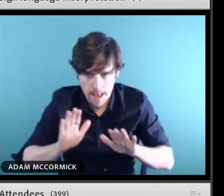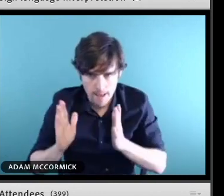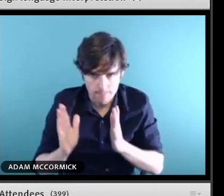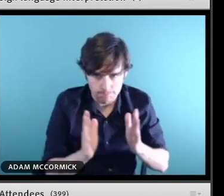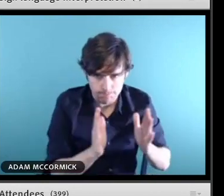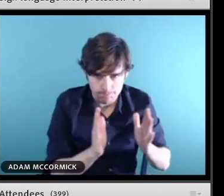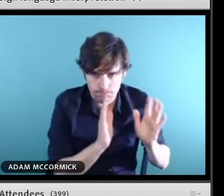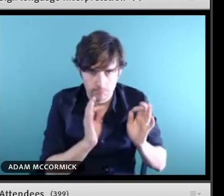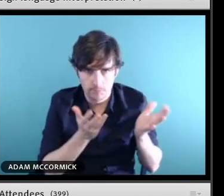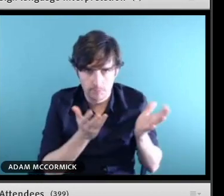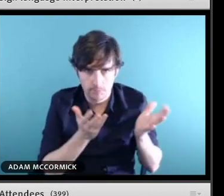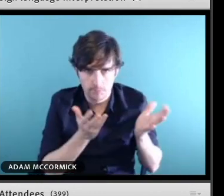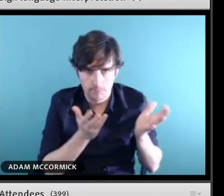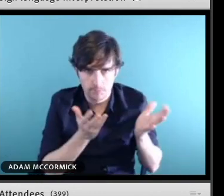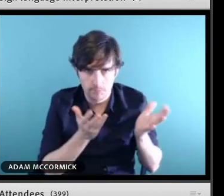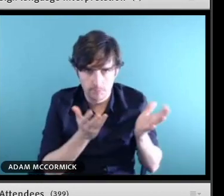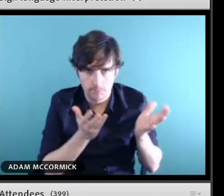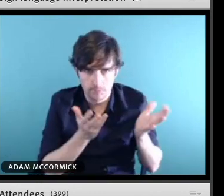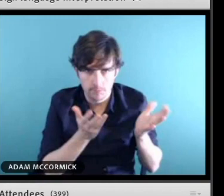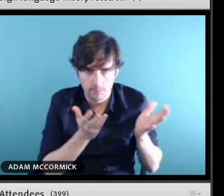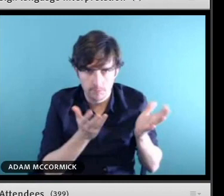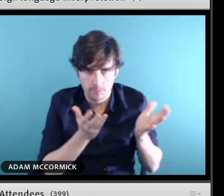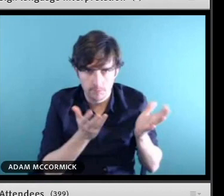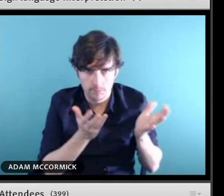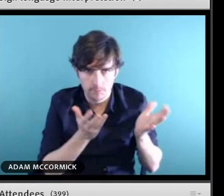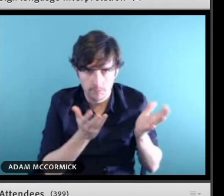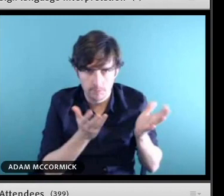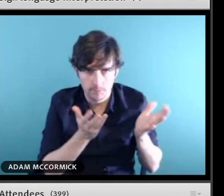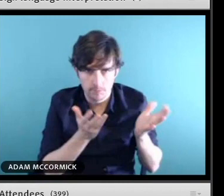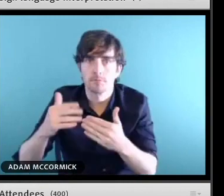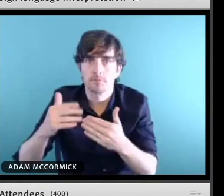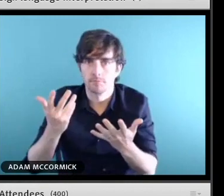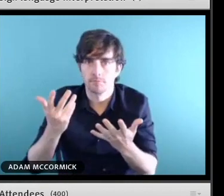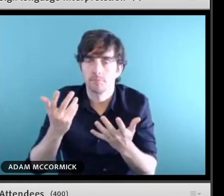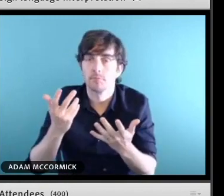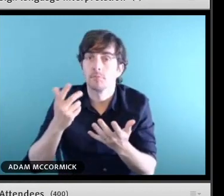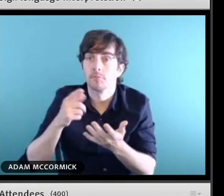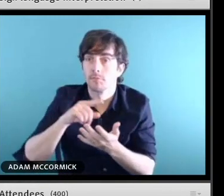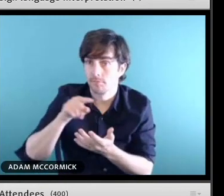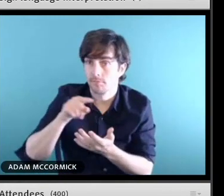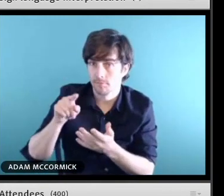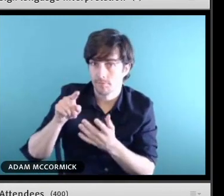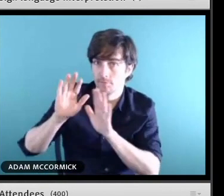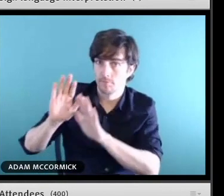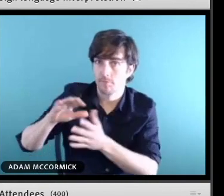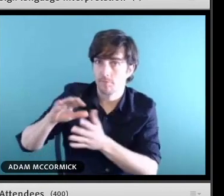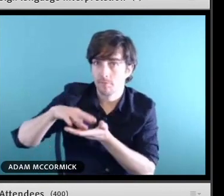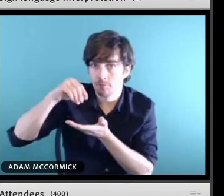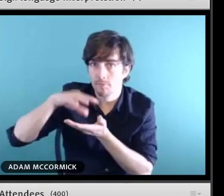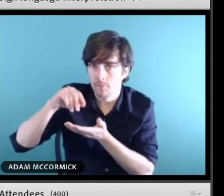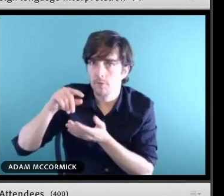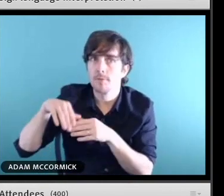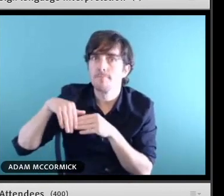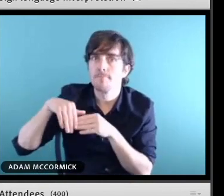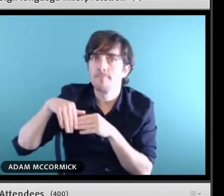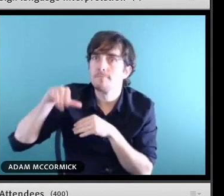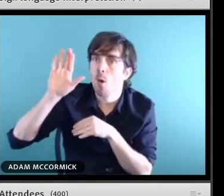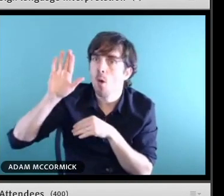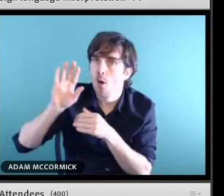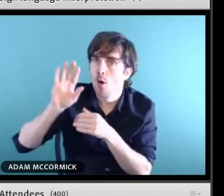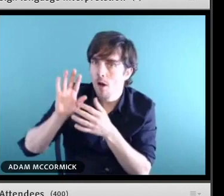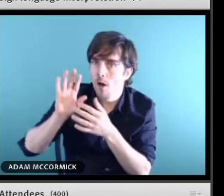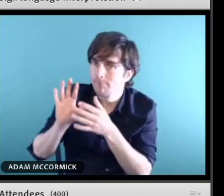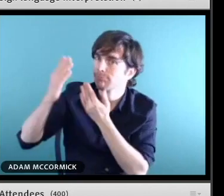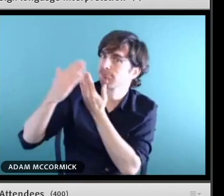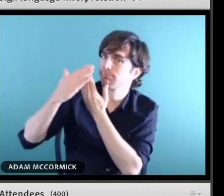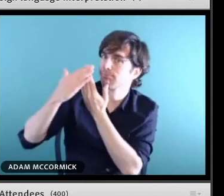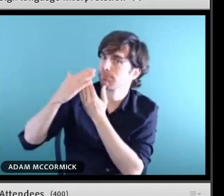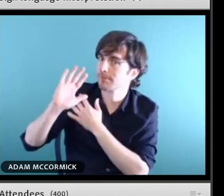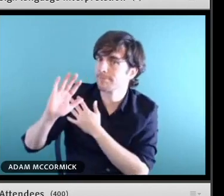with accessible community members to a characteristic. We ask to insure that information